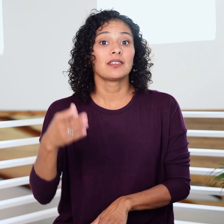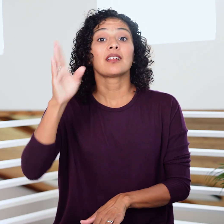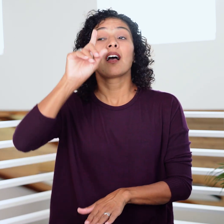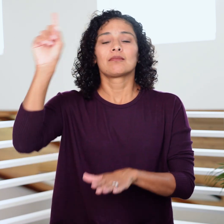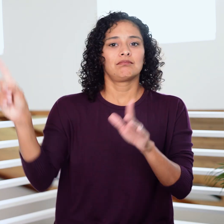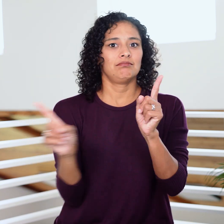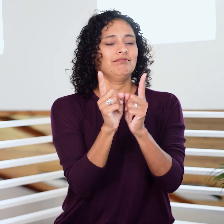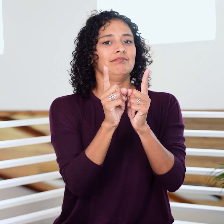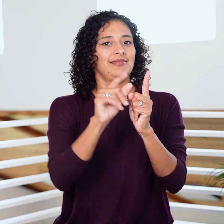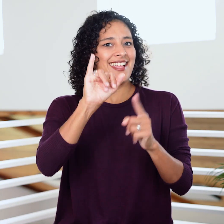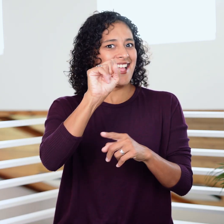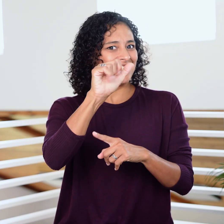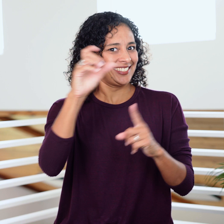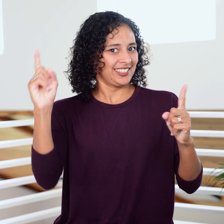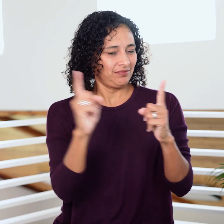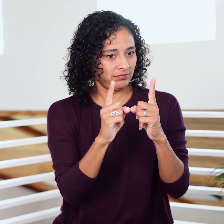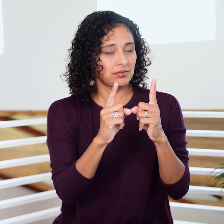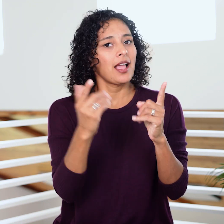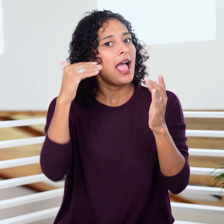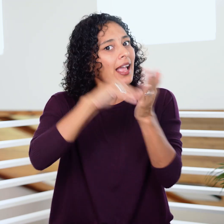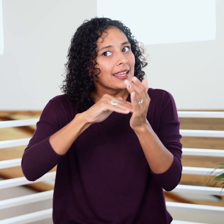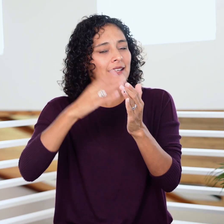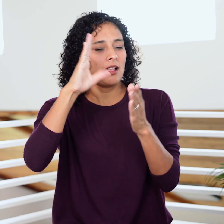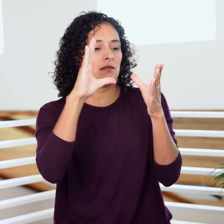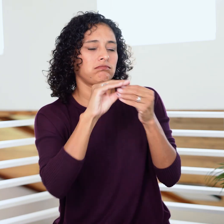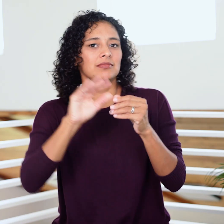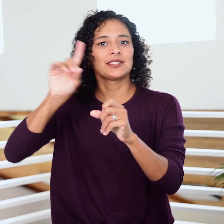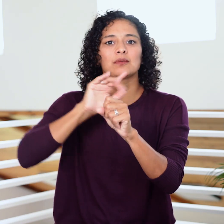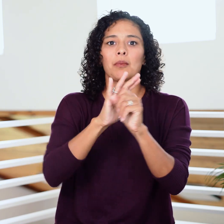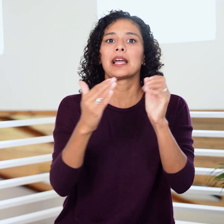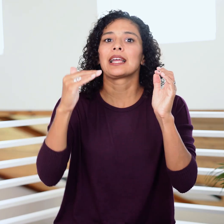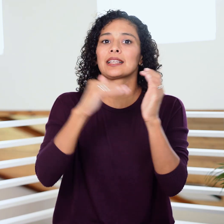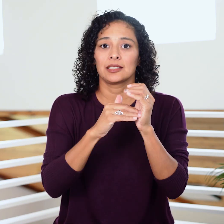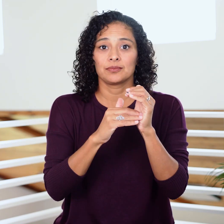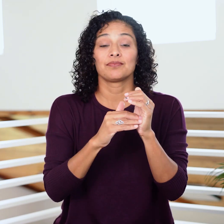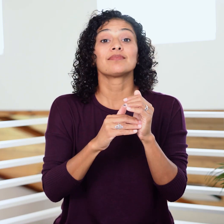and God appears to Isaac to reiterate His promise.